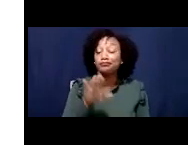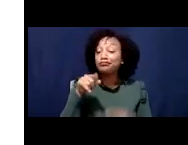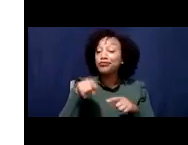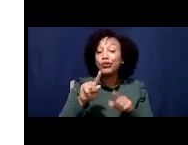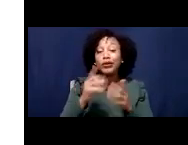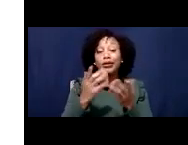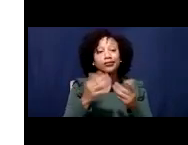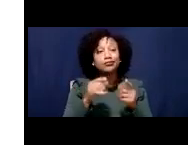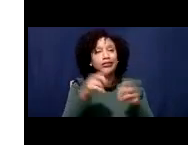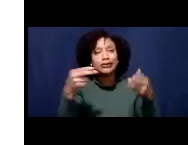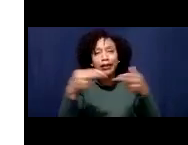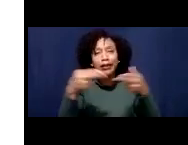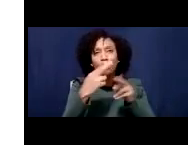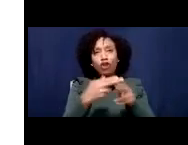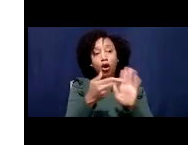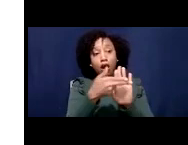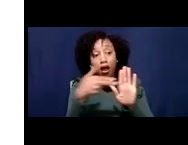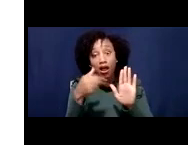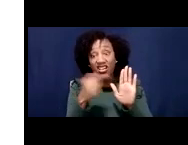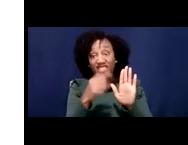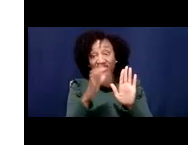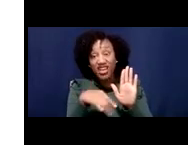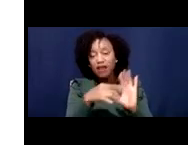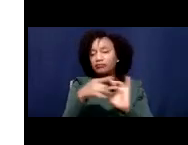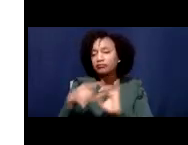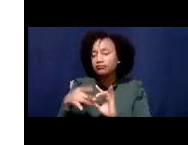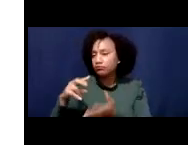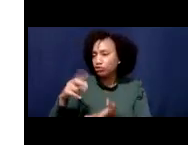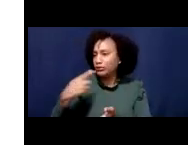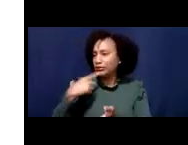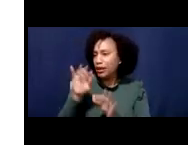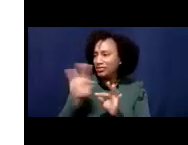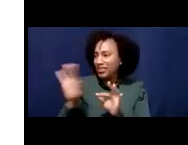can you explain what you meant when you said Jovan would be keeping tabs on the chat?"